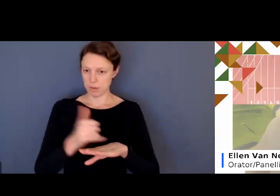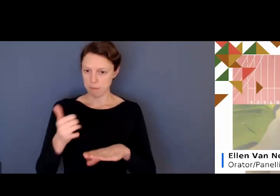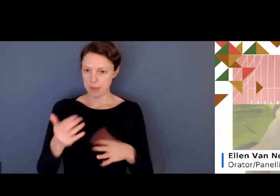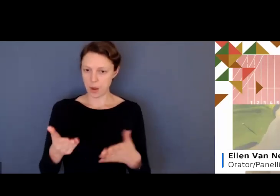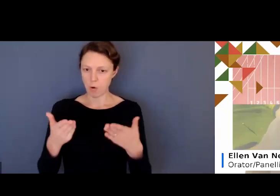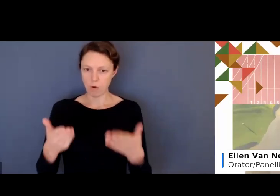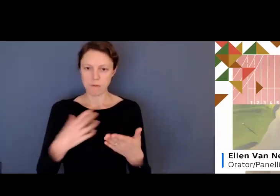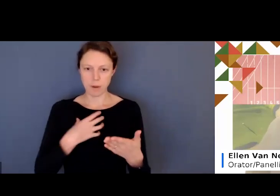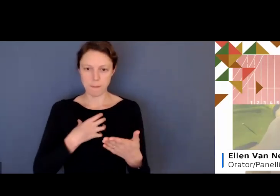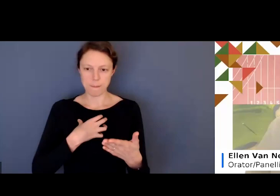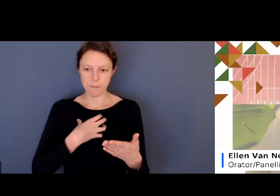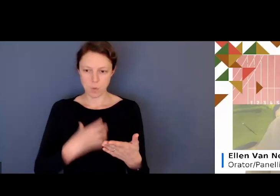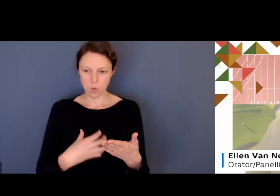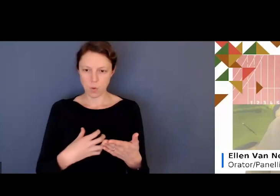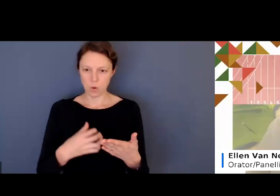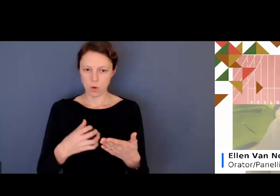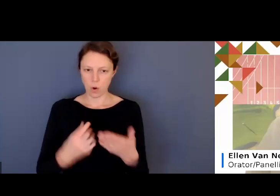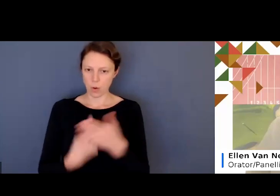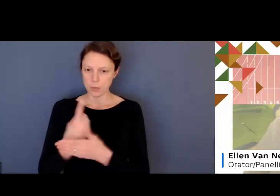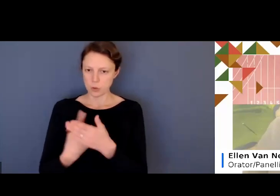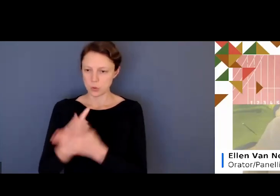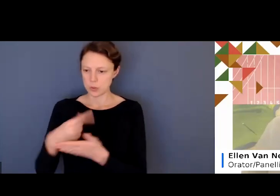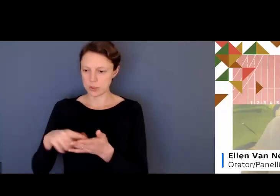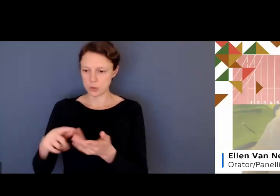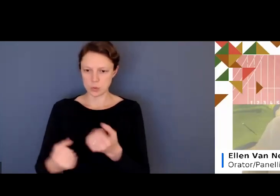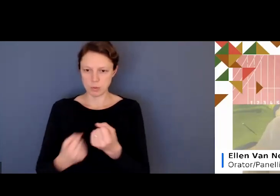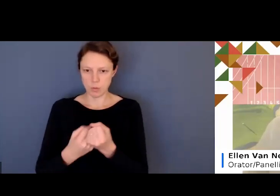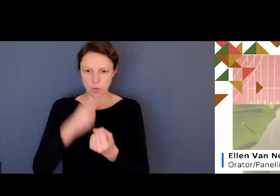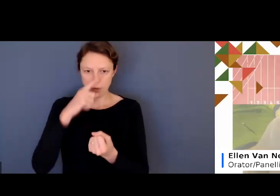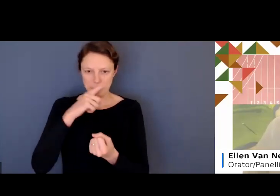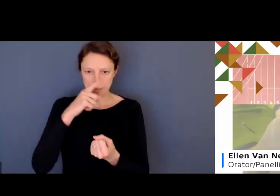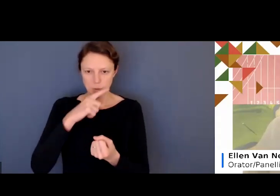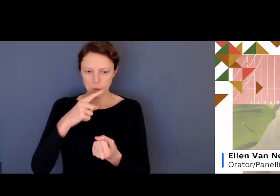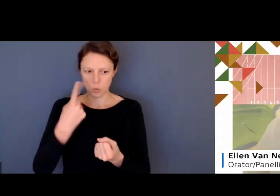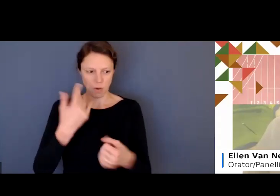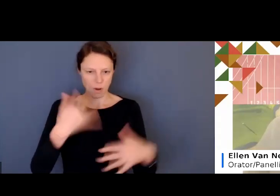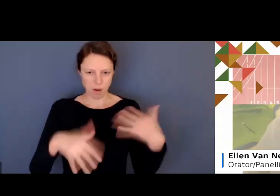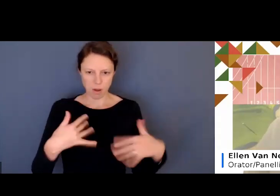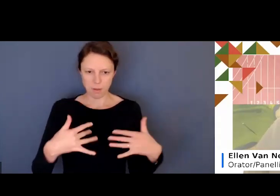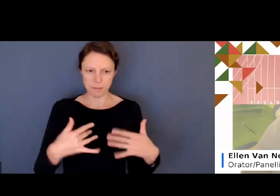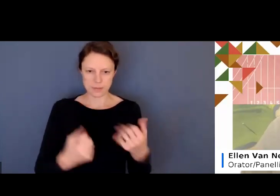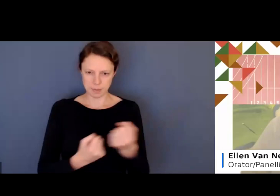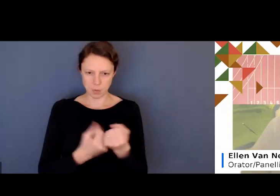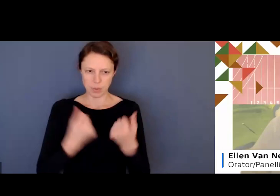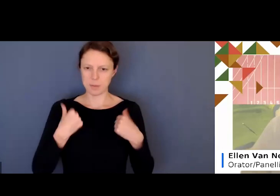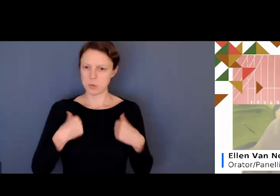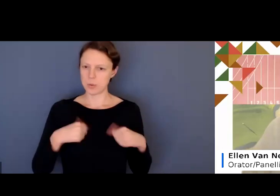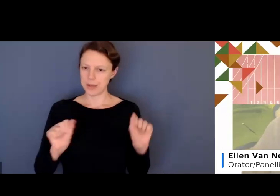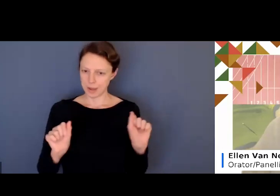to support those harm, to heal and to move forward. A transformative justice